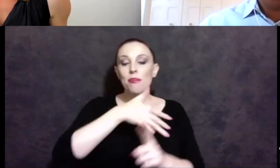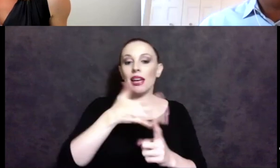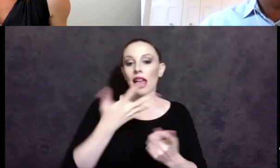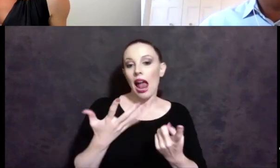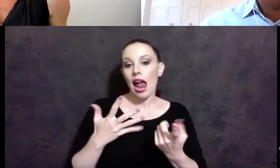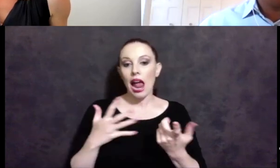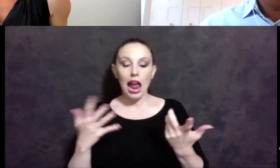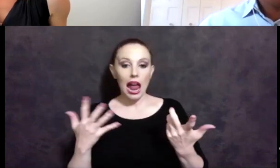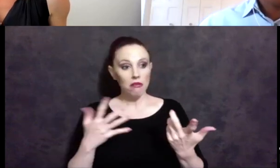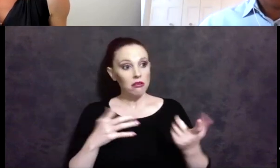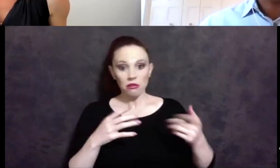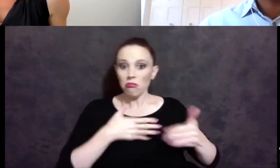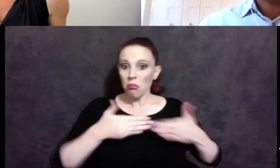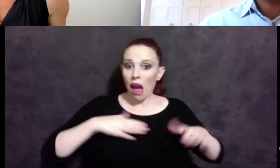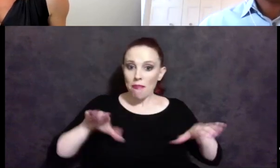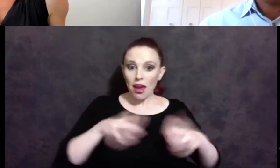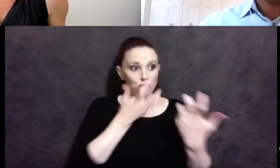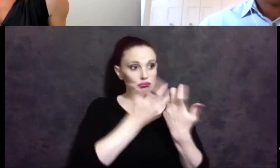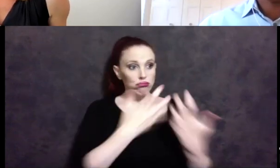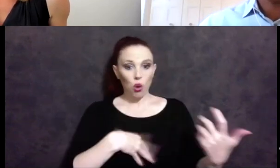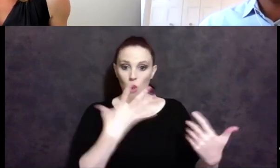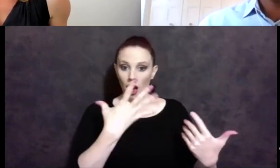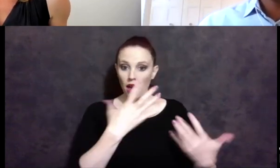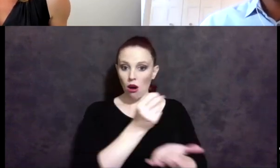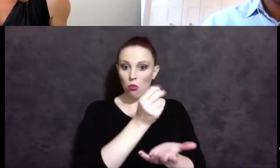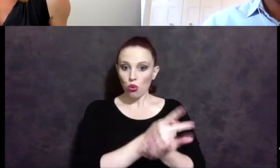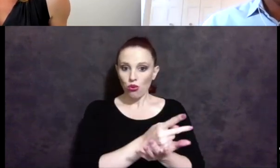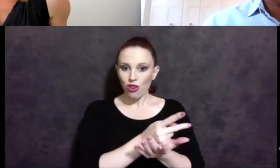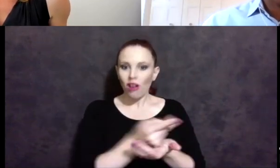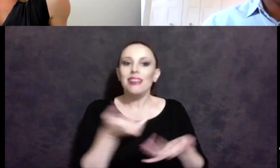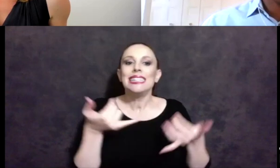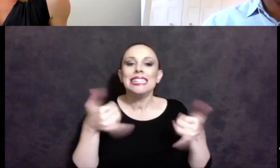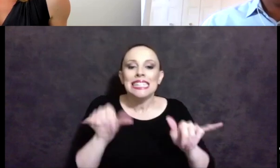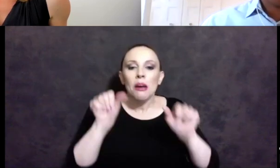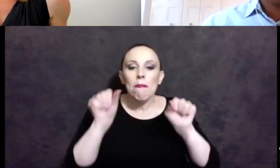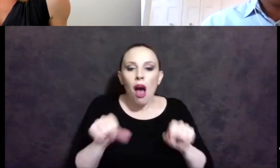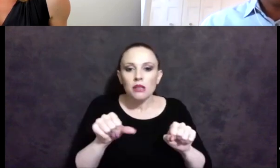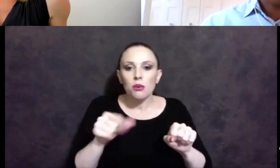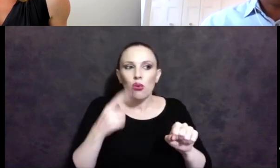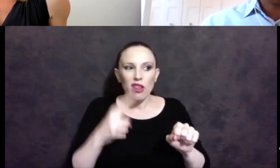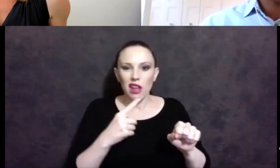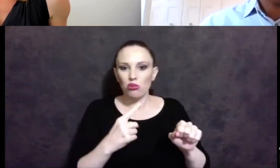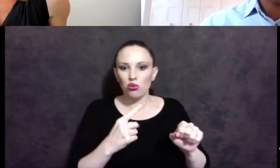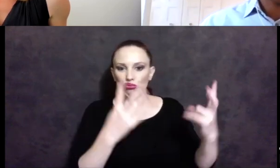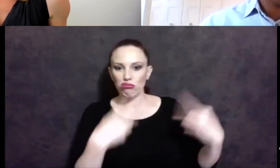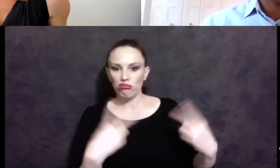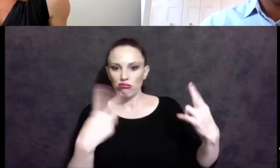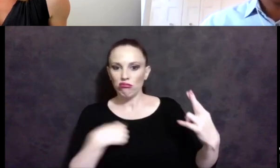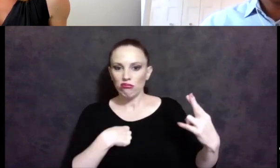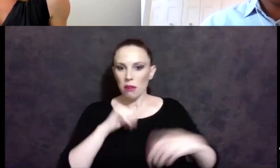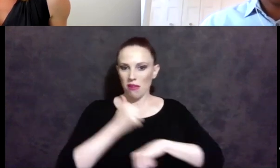approval, I could still be subject to some type of adverse treatment based on my race.